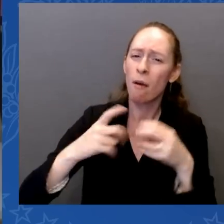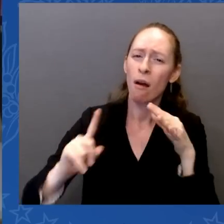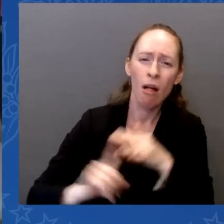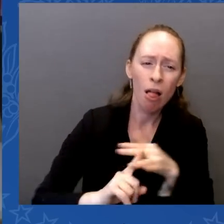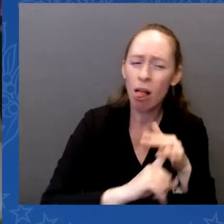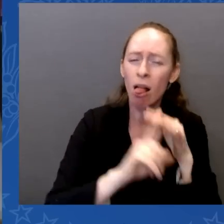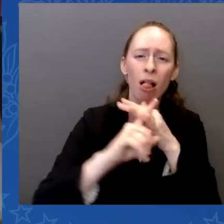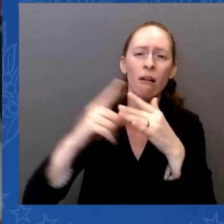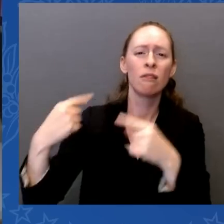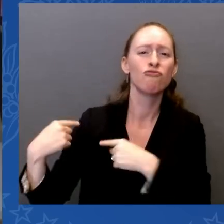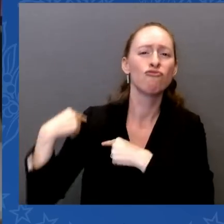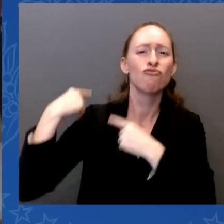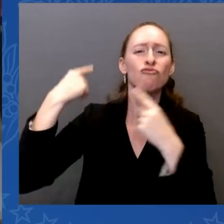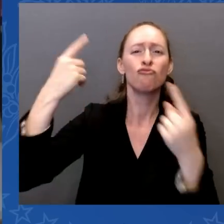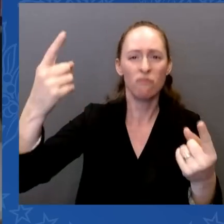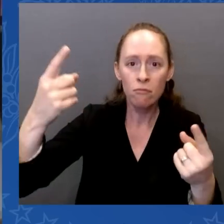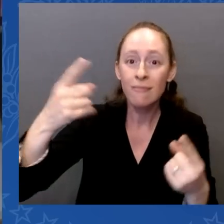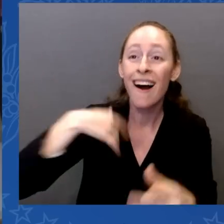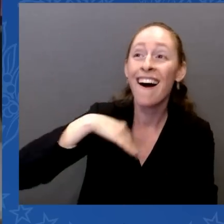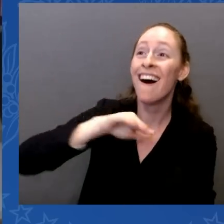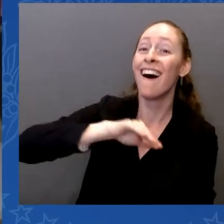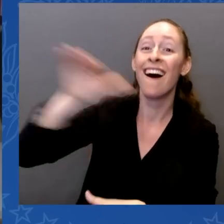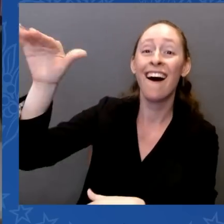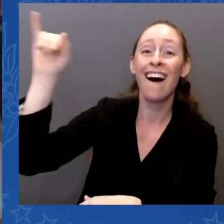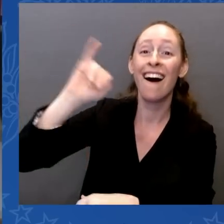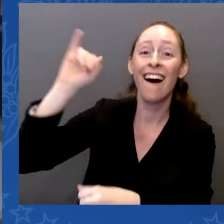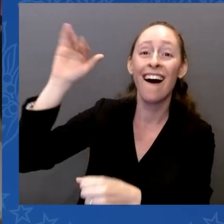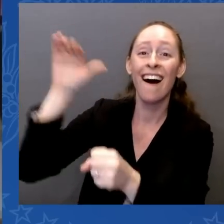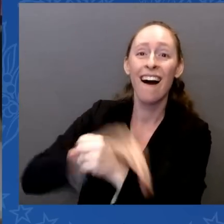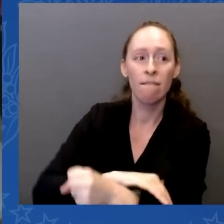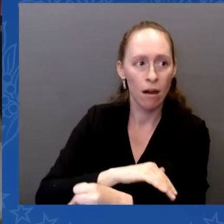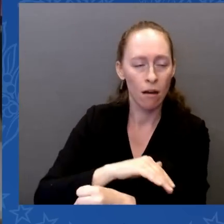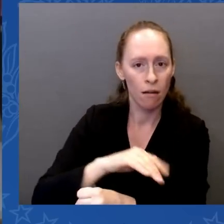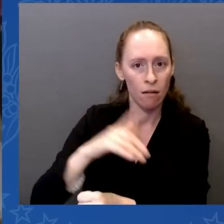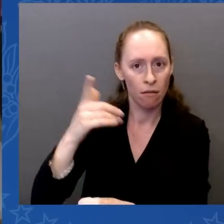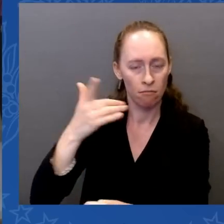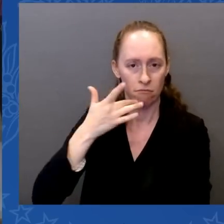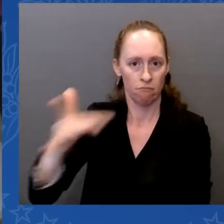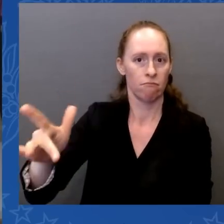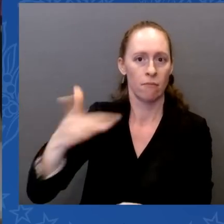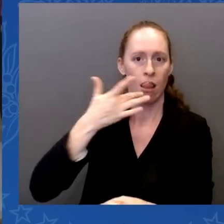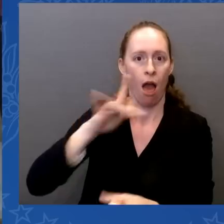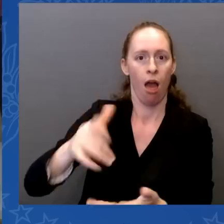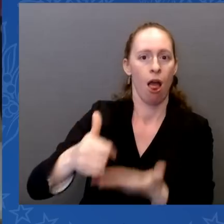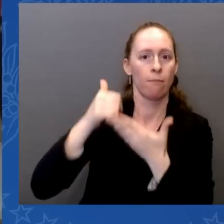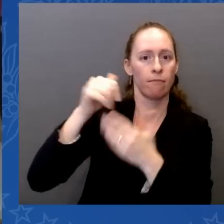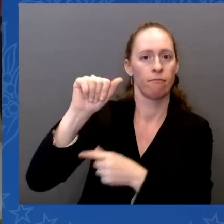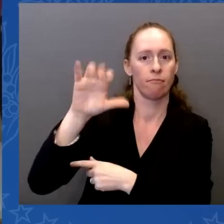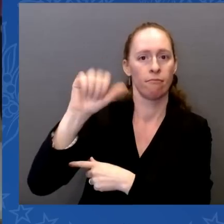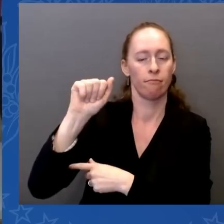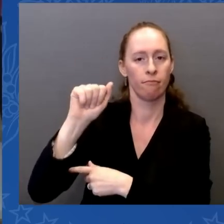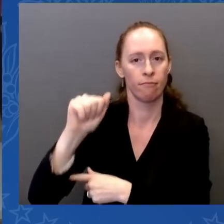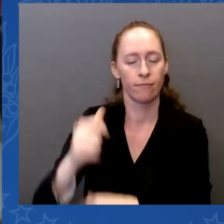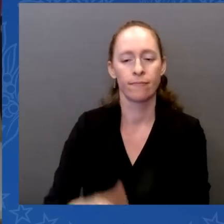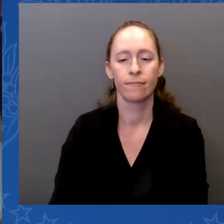Then, last week, Republican Leader of the House unveiled what he called the "Commitment to America." God bless America.